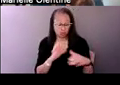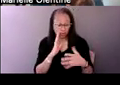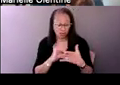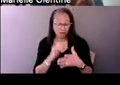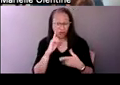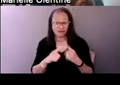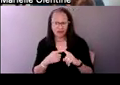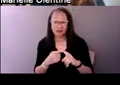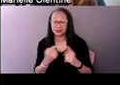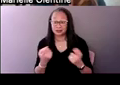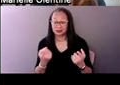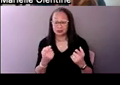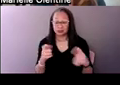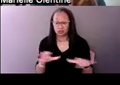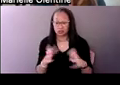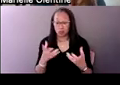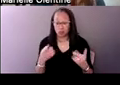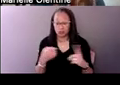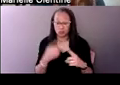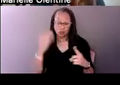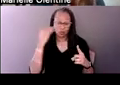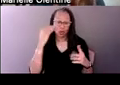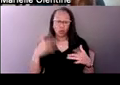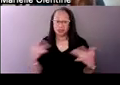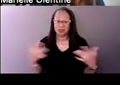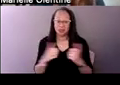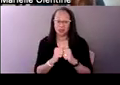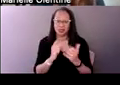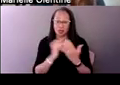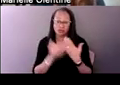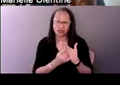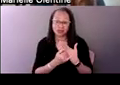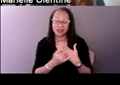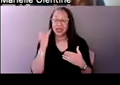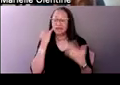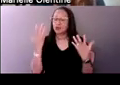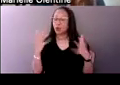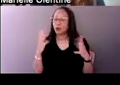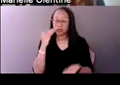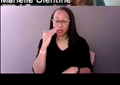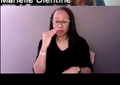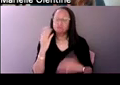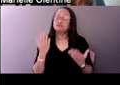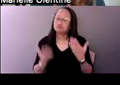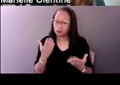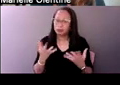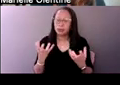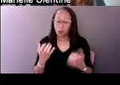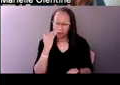But you can ask for people to make a decision quicker and if Tribeca says we cannot make a decision quicker, you're just going to have to wait April when